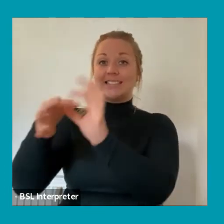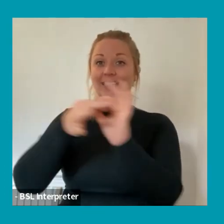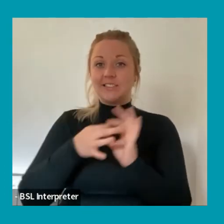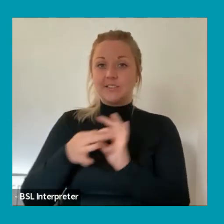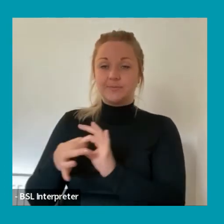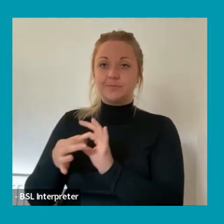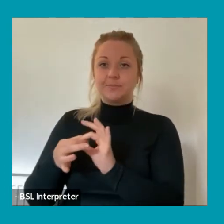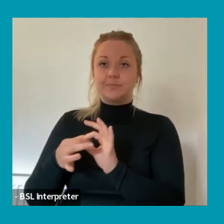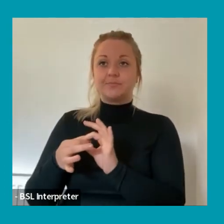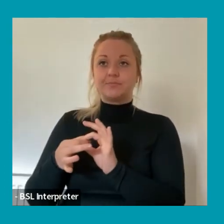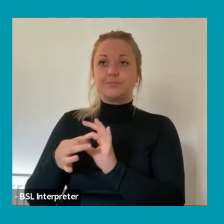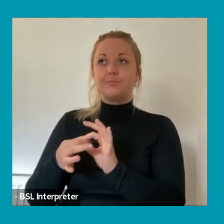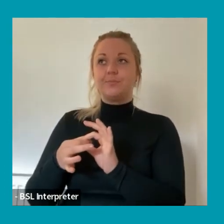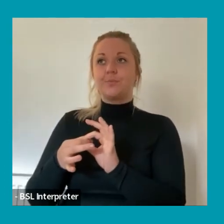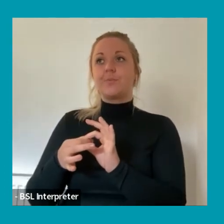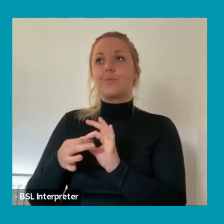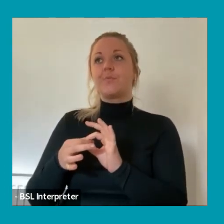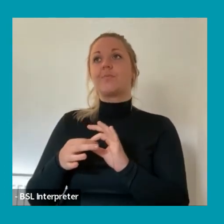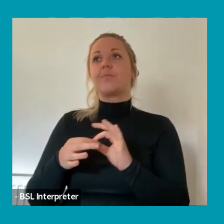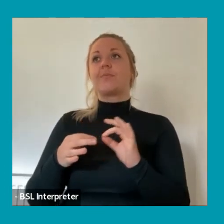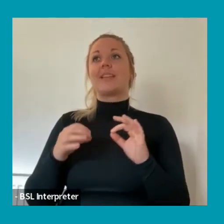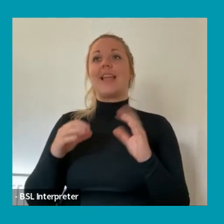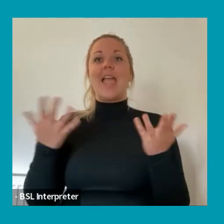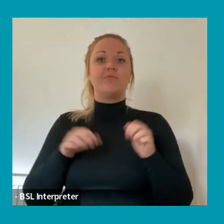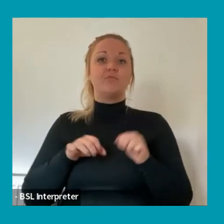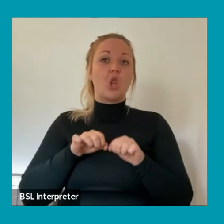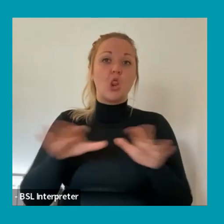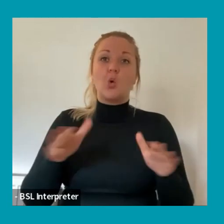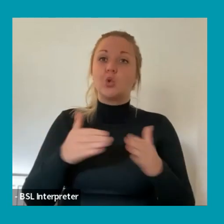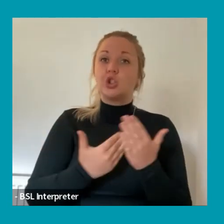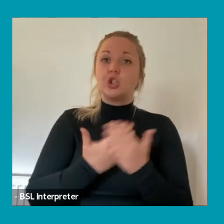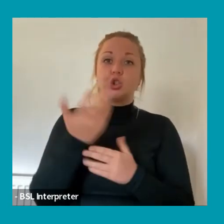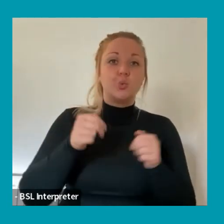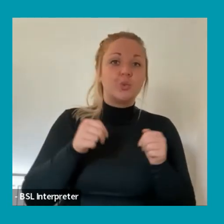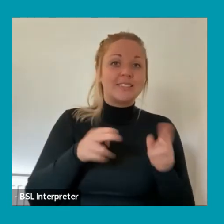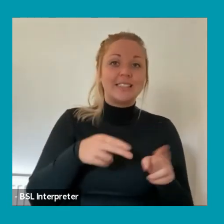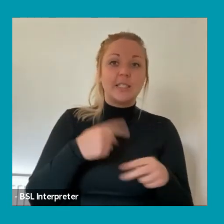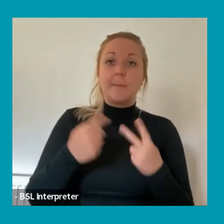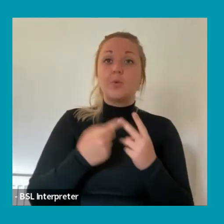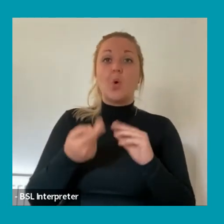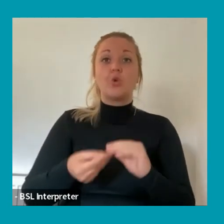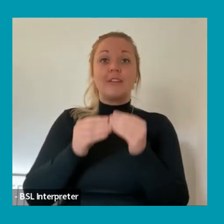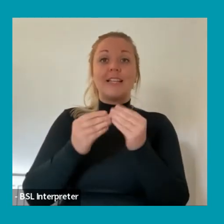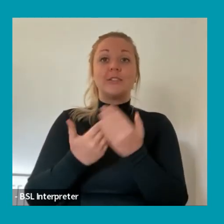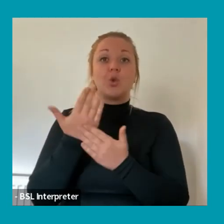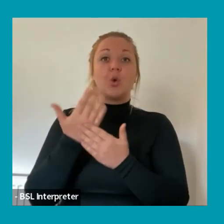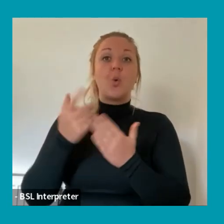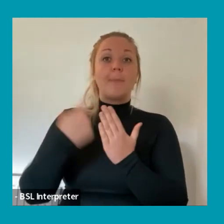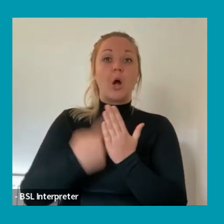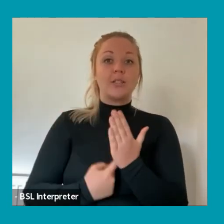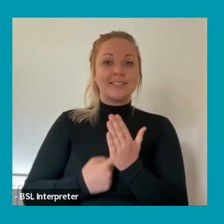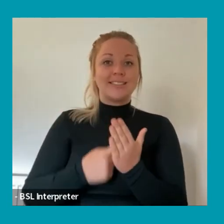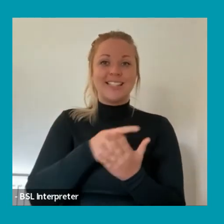Or, launching new systems or designing new policies, you know, this co--design model.